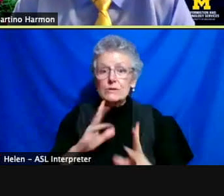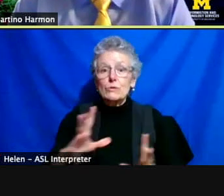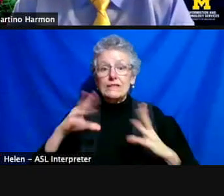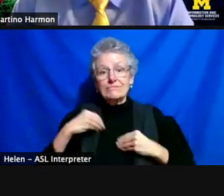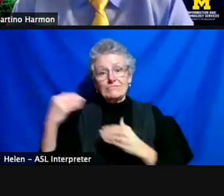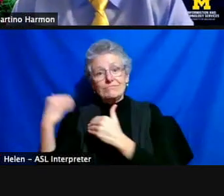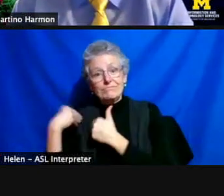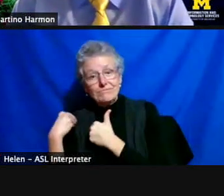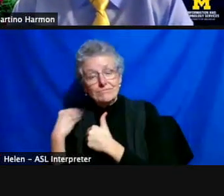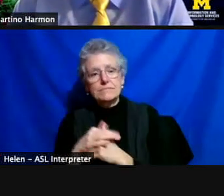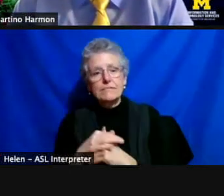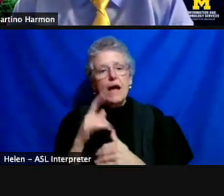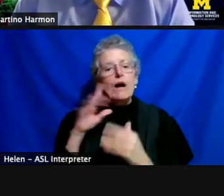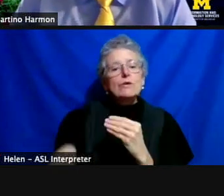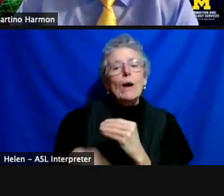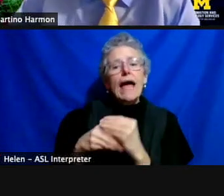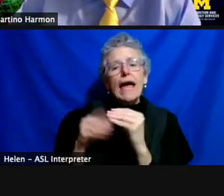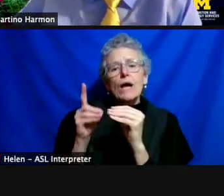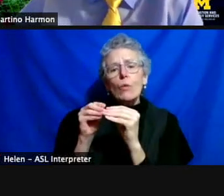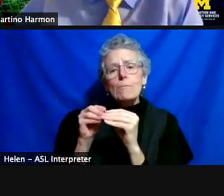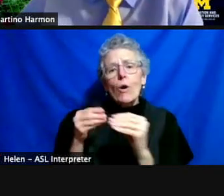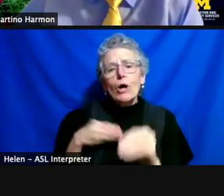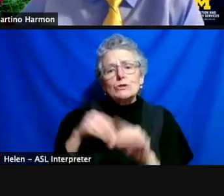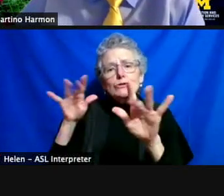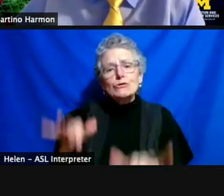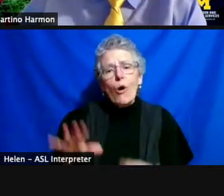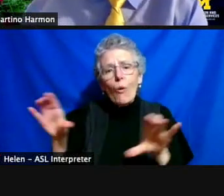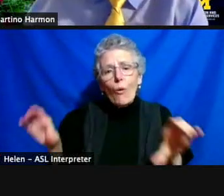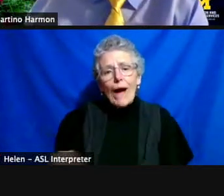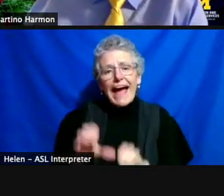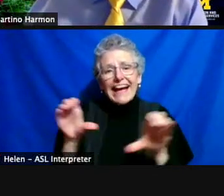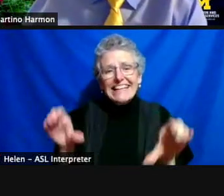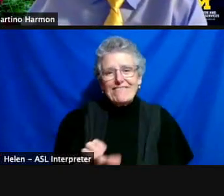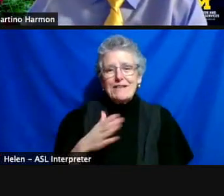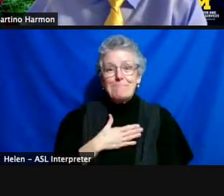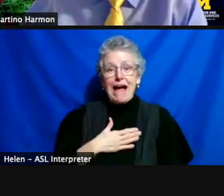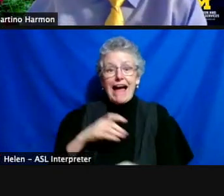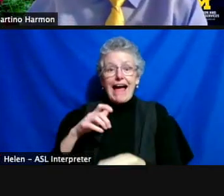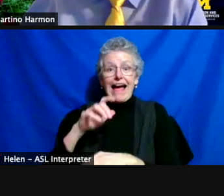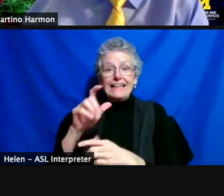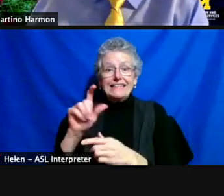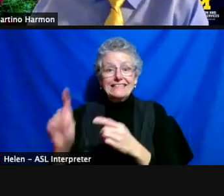I'm just gonna add one more snow activity from my era which was training in the Arbor,